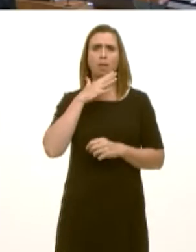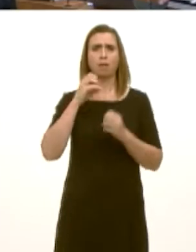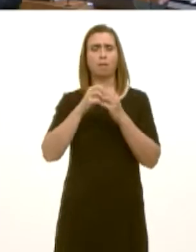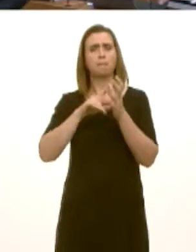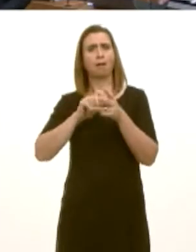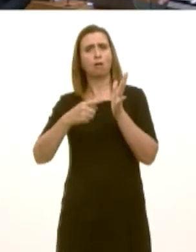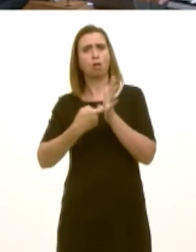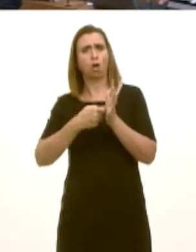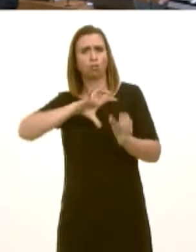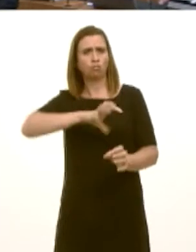towns to promote the Welsh language?